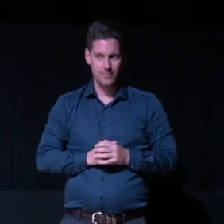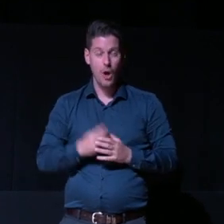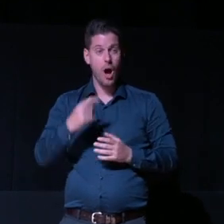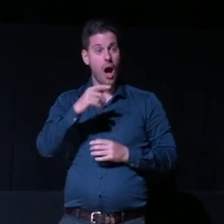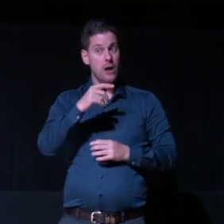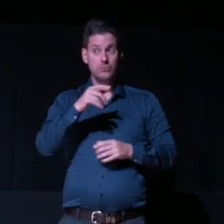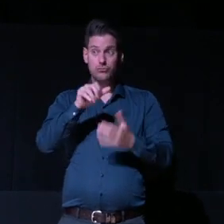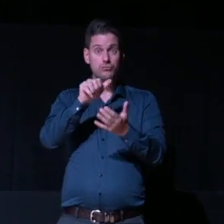and that we care about so much,